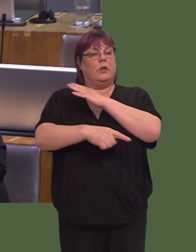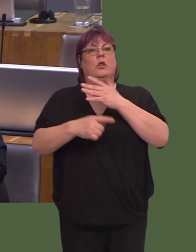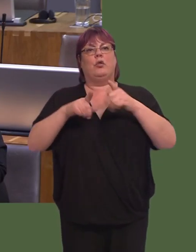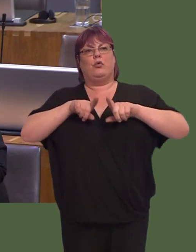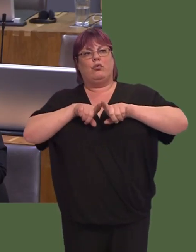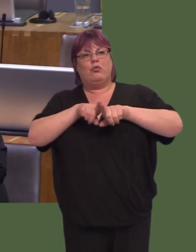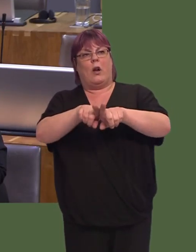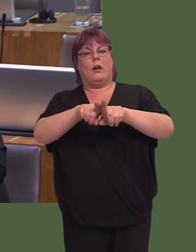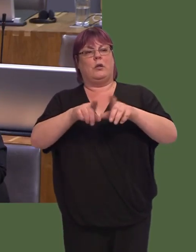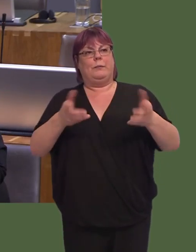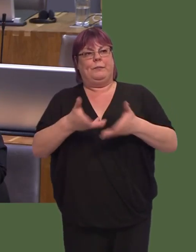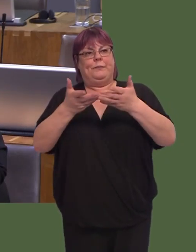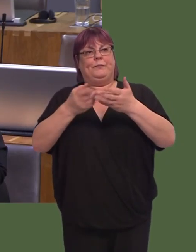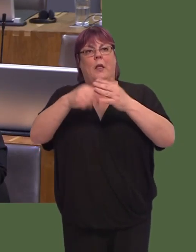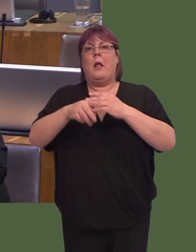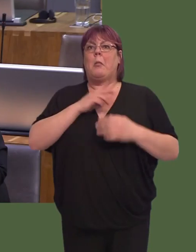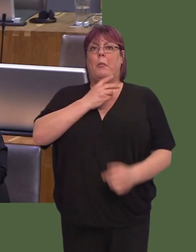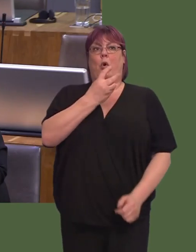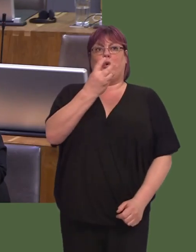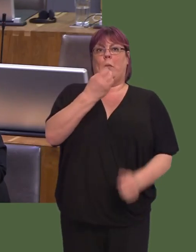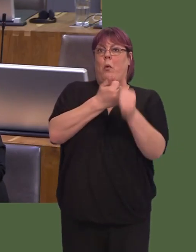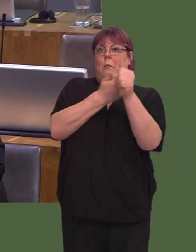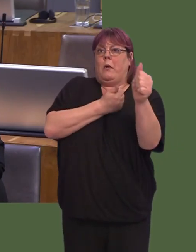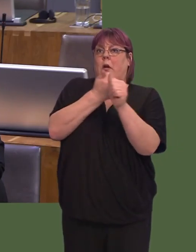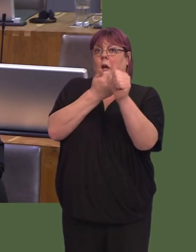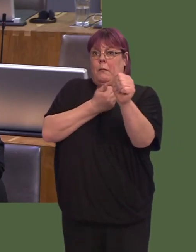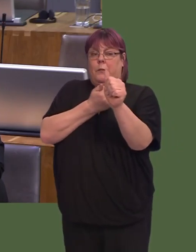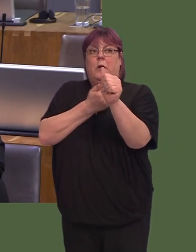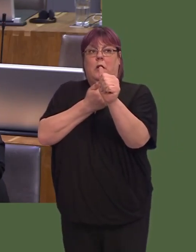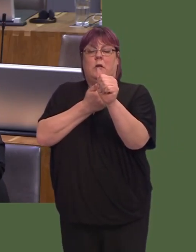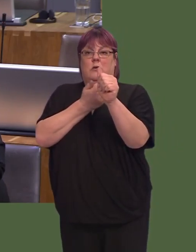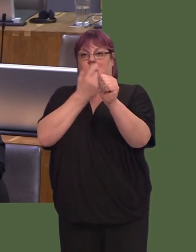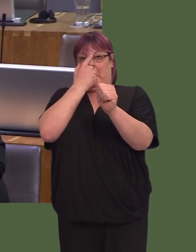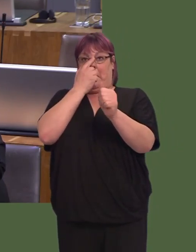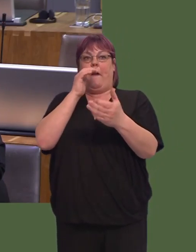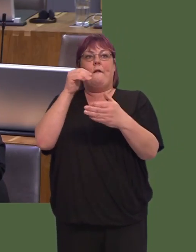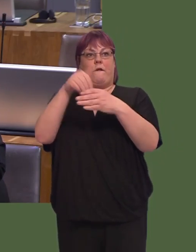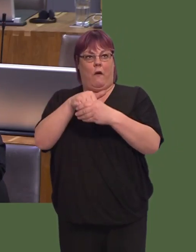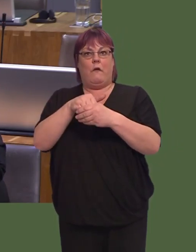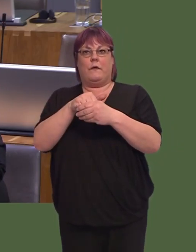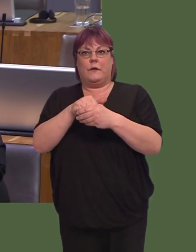However, we've still got two very robust tenderers to go ahead with and we're very confident